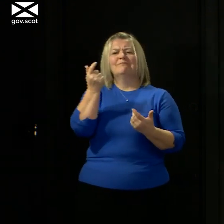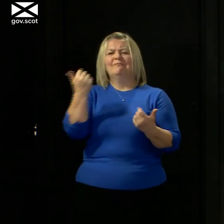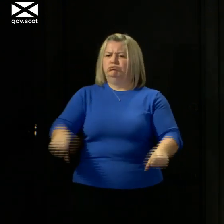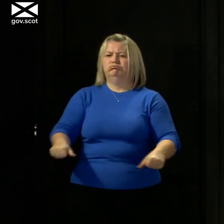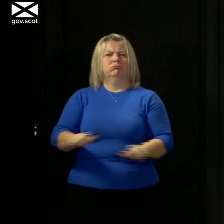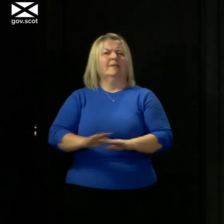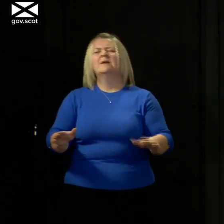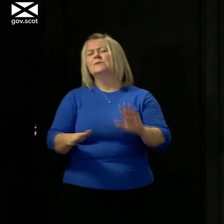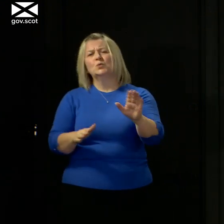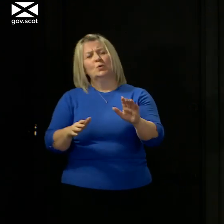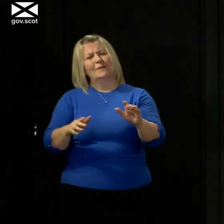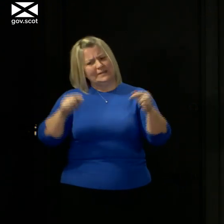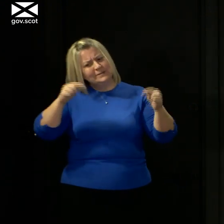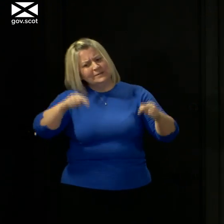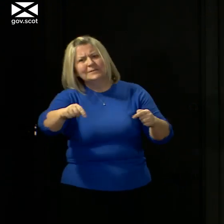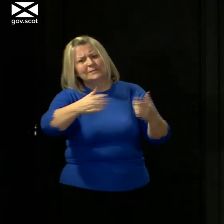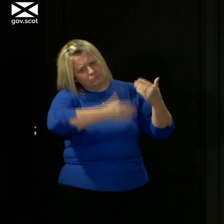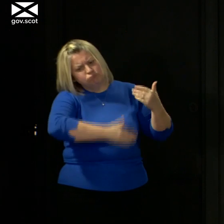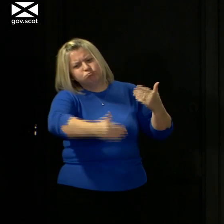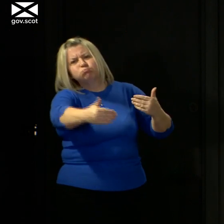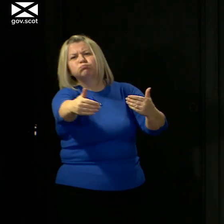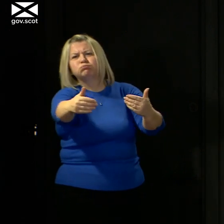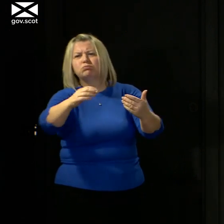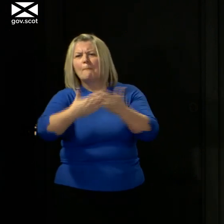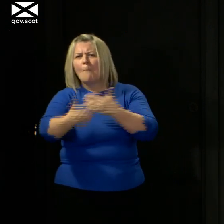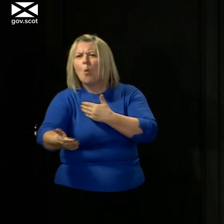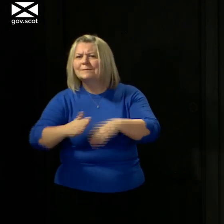and therefore it would be wrong for any of us to rule things out we must be